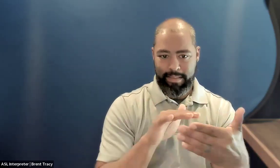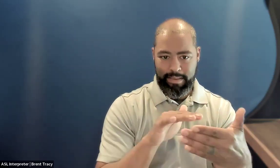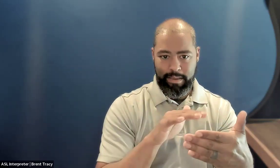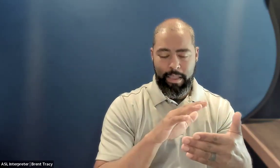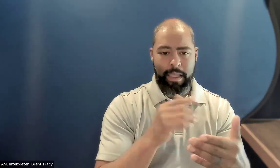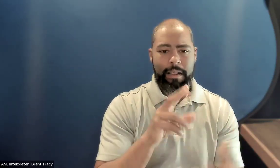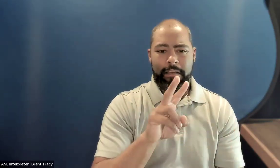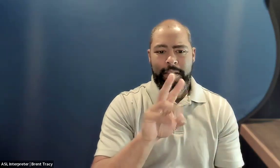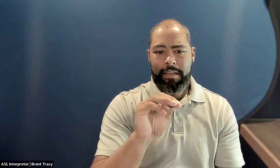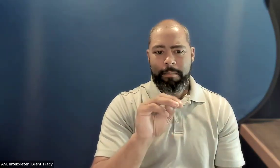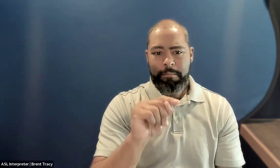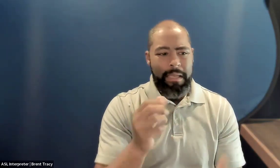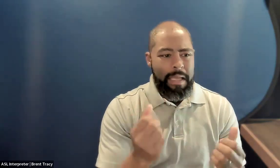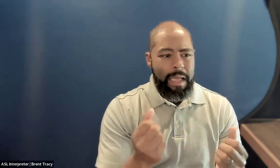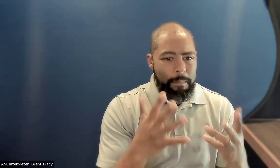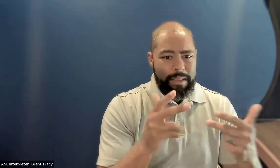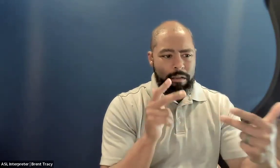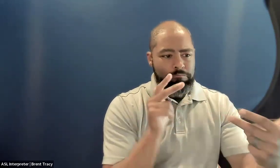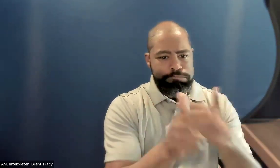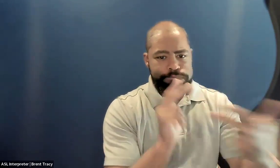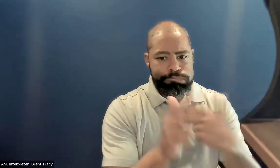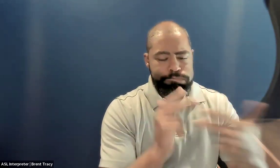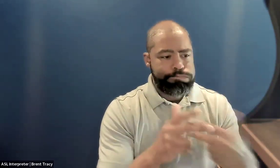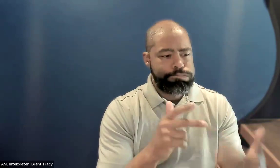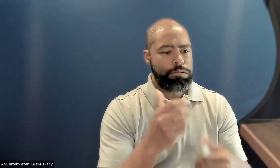study, which correlates to greenhouse gas emissions.